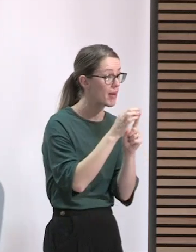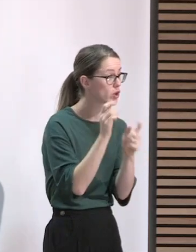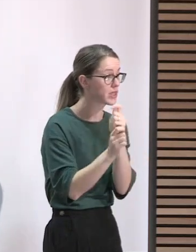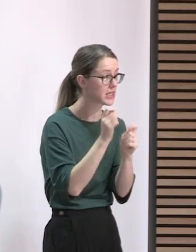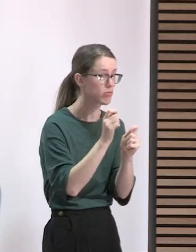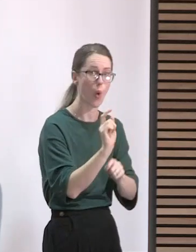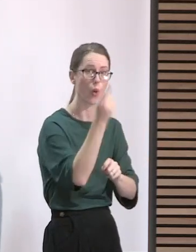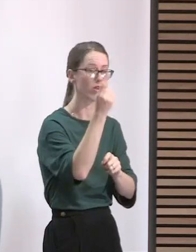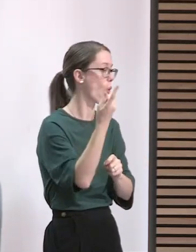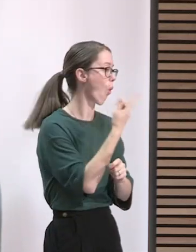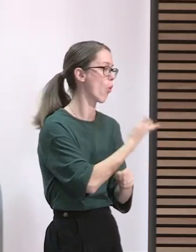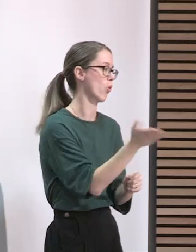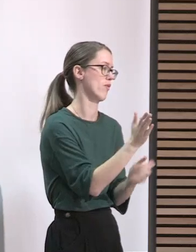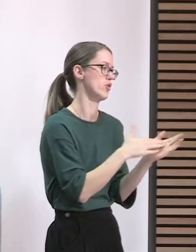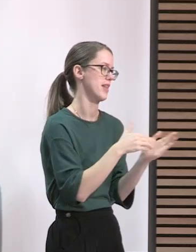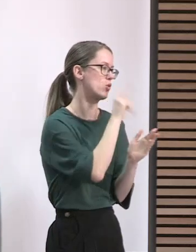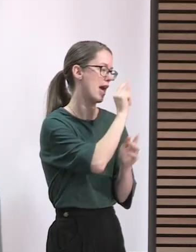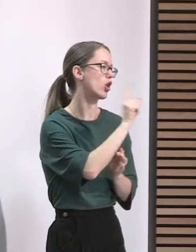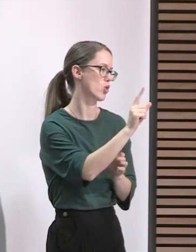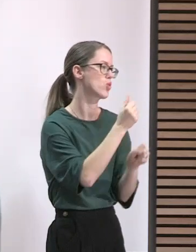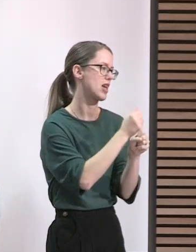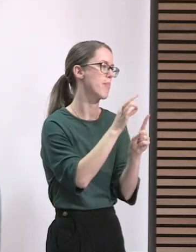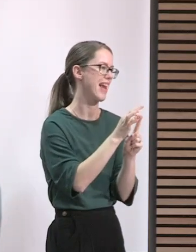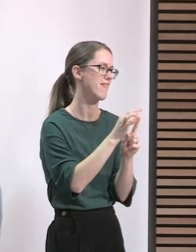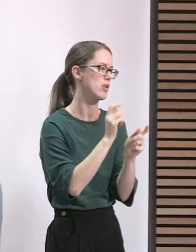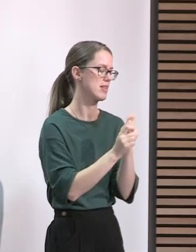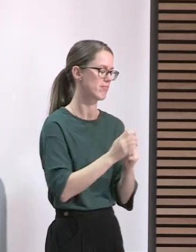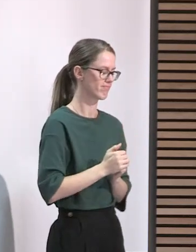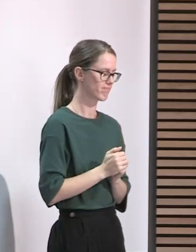outbreak. People can also get testing at their GPs, both in